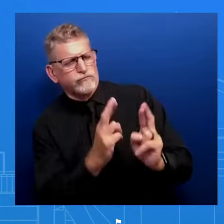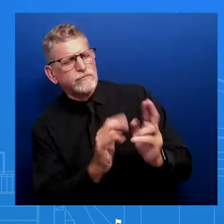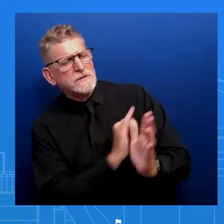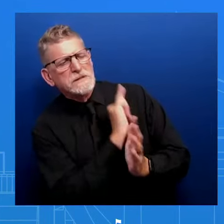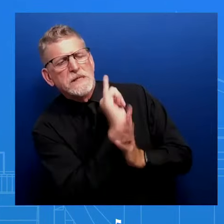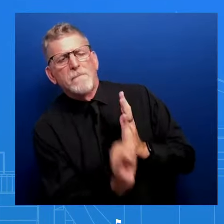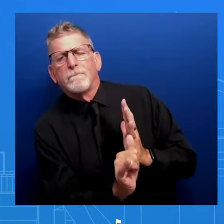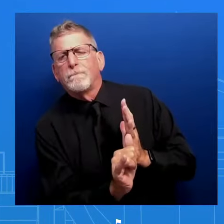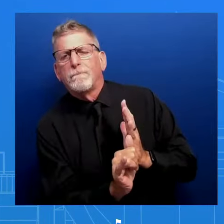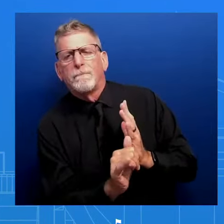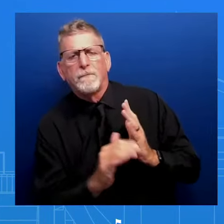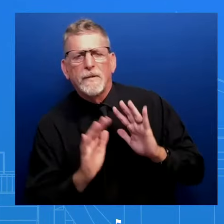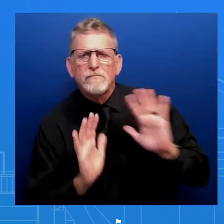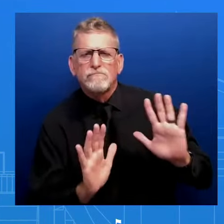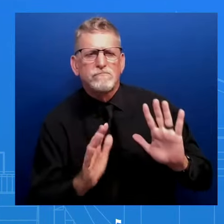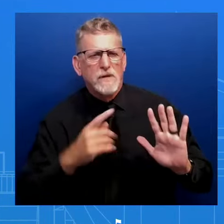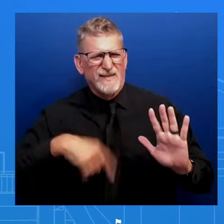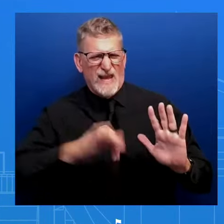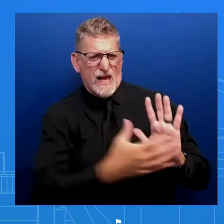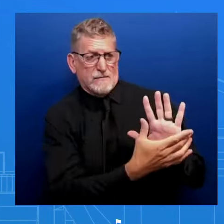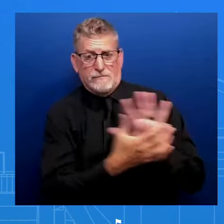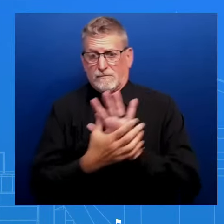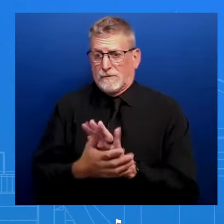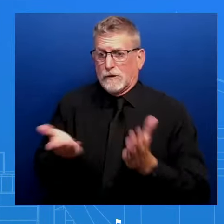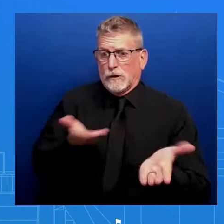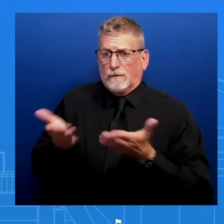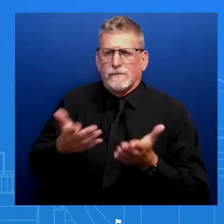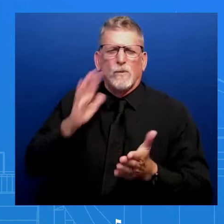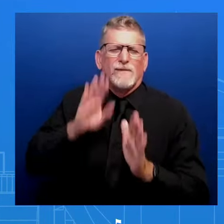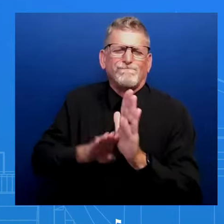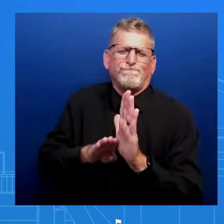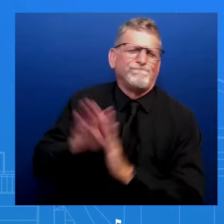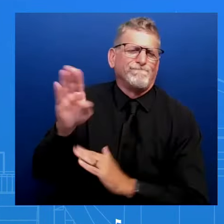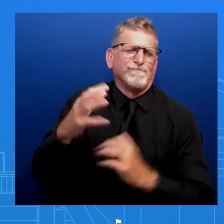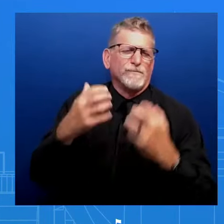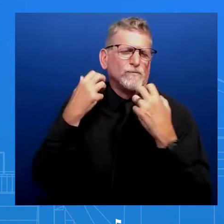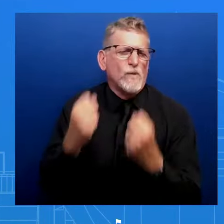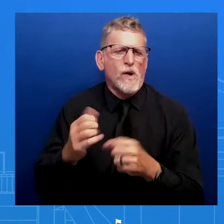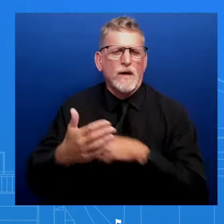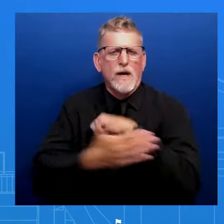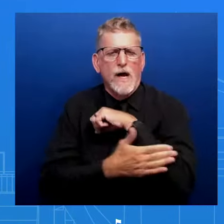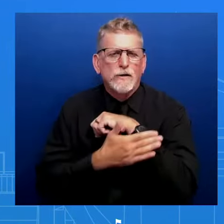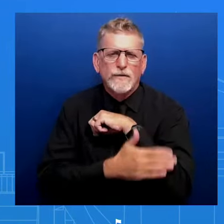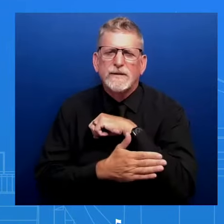and have their contributions valued. So, again, today is a great day to look back at the courage of President Truman